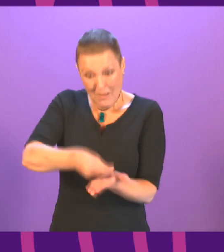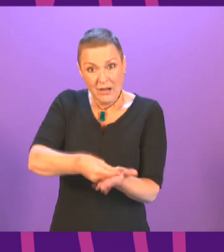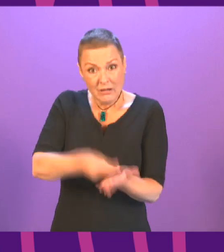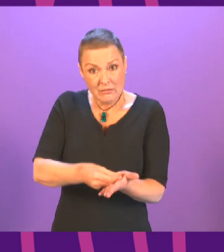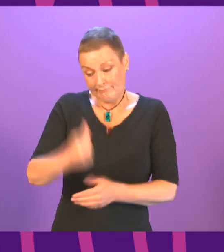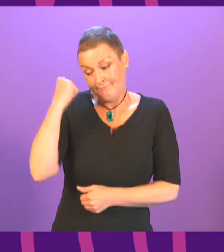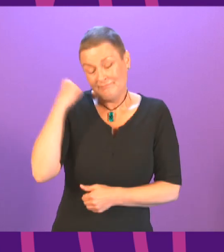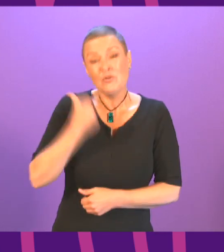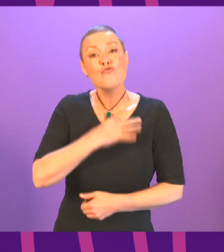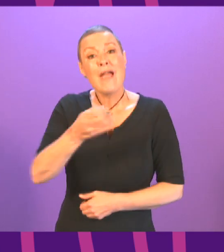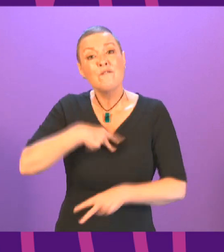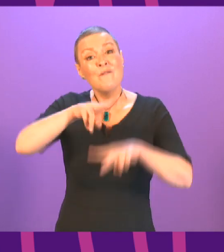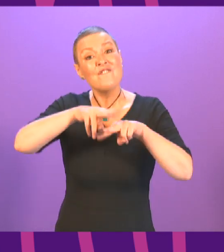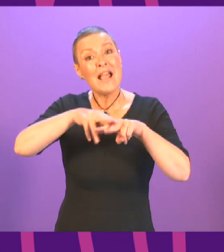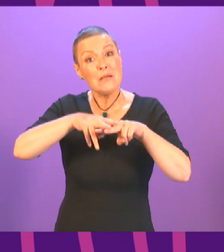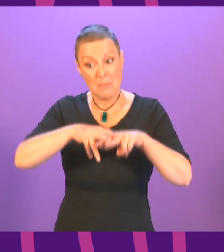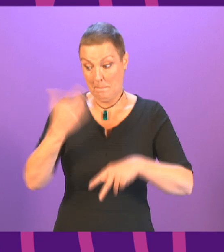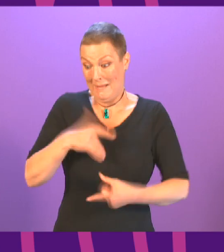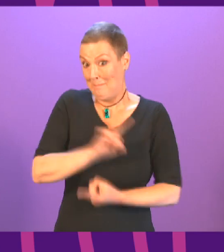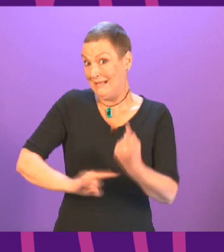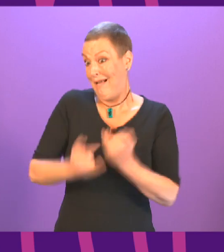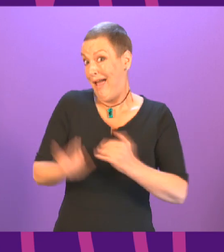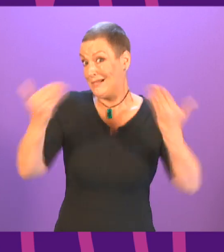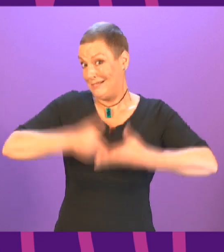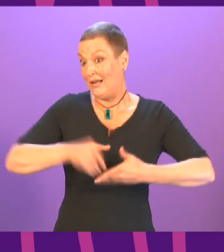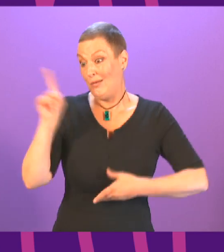NHS representative in Fife, told a meeting that I took part in